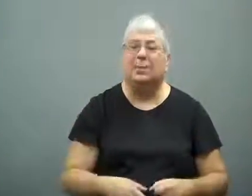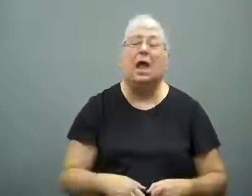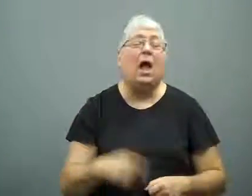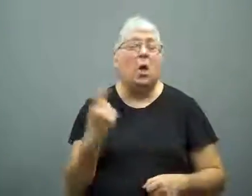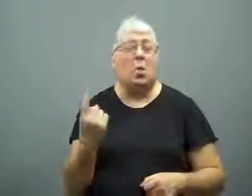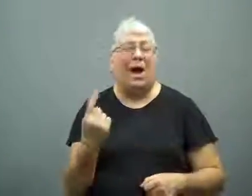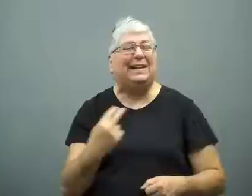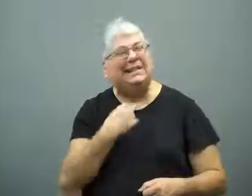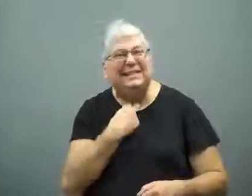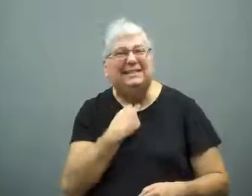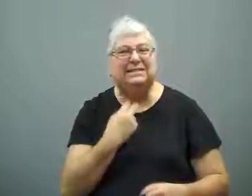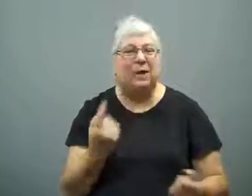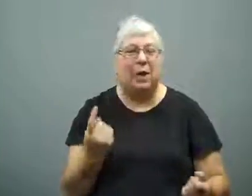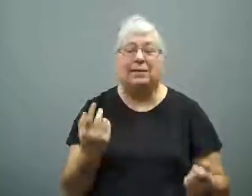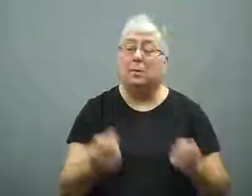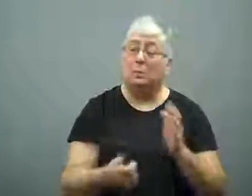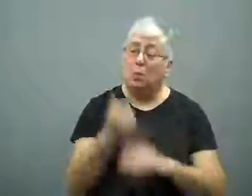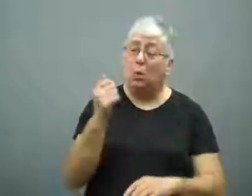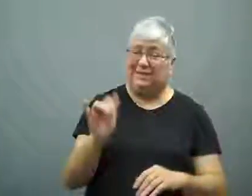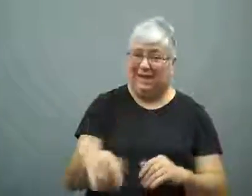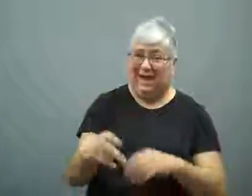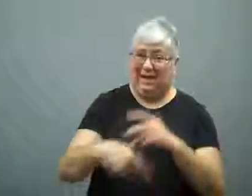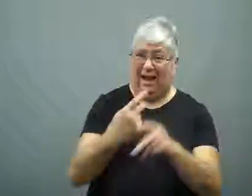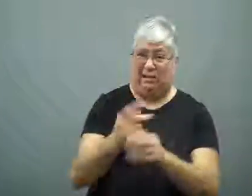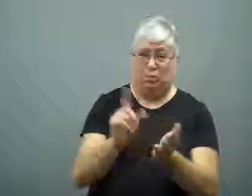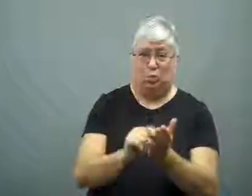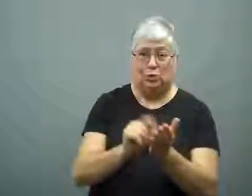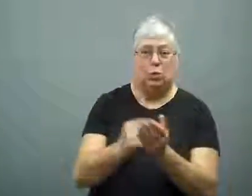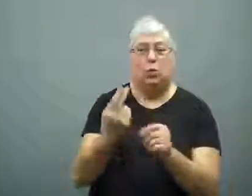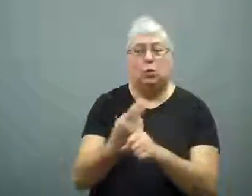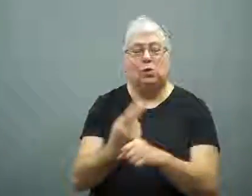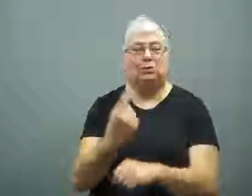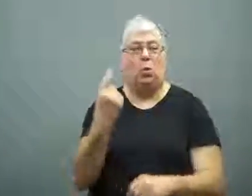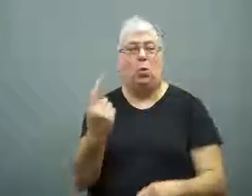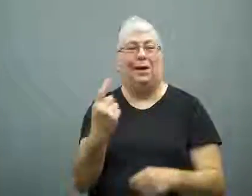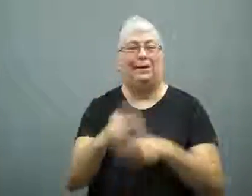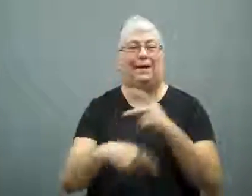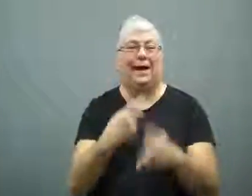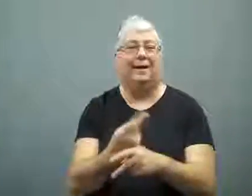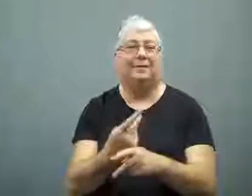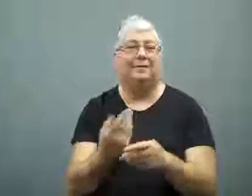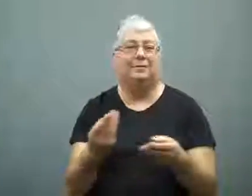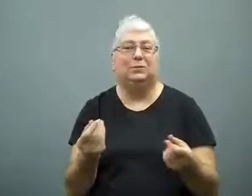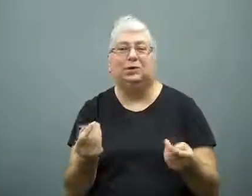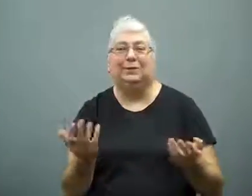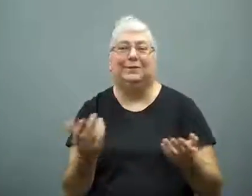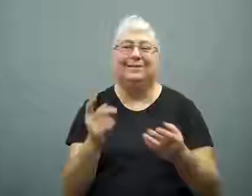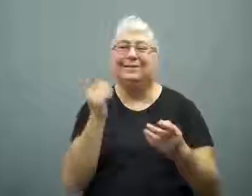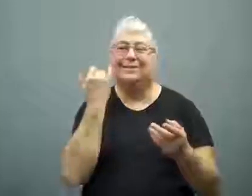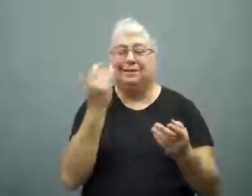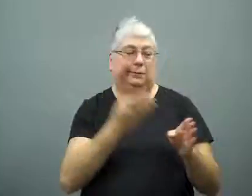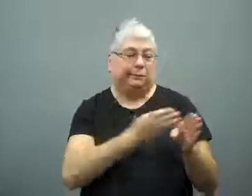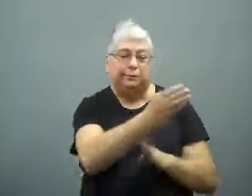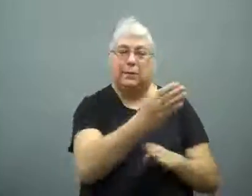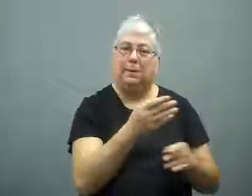There is one glitch, however. Most 3D printers can only use one type of material.